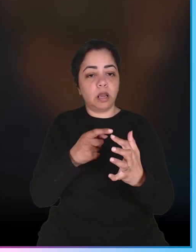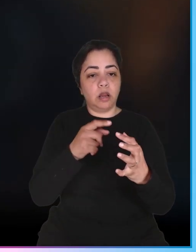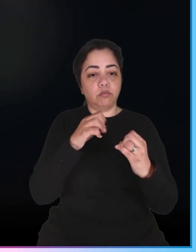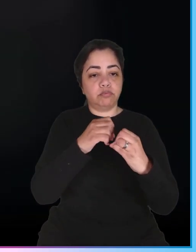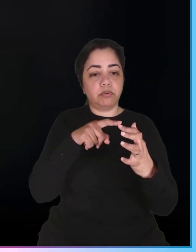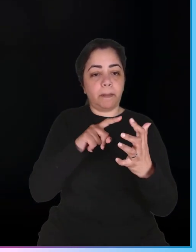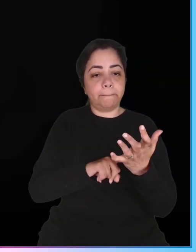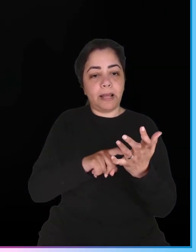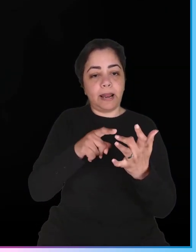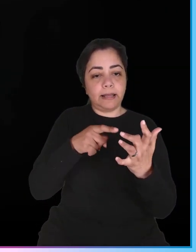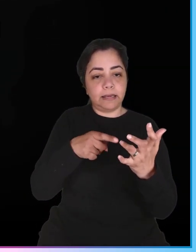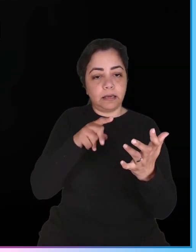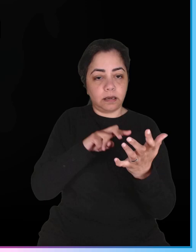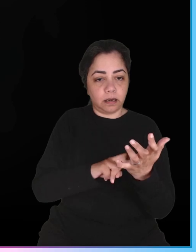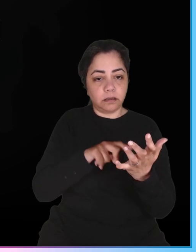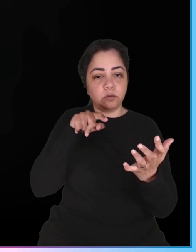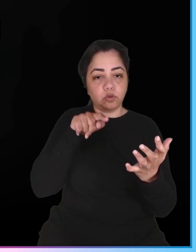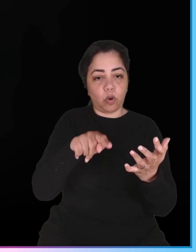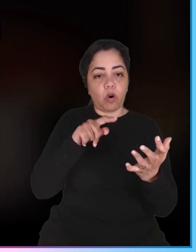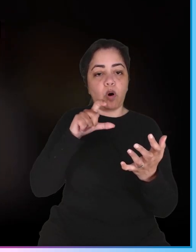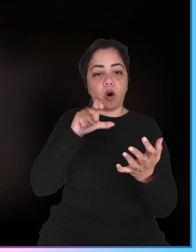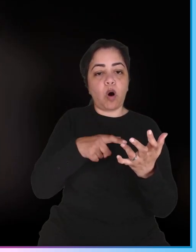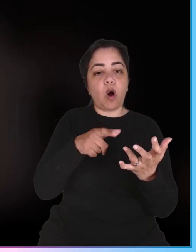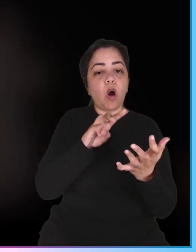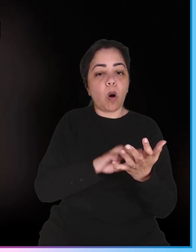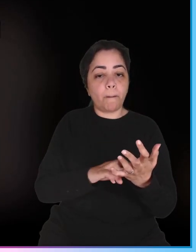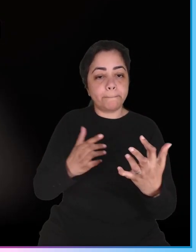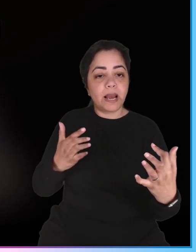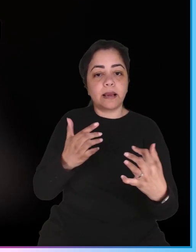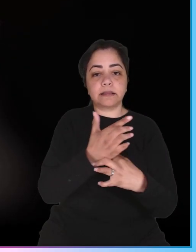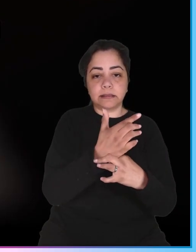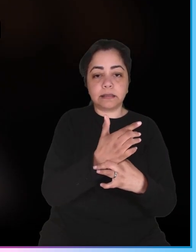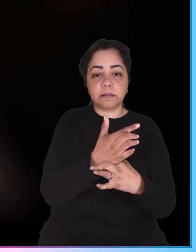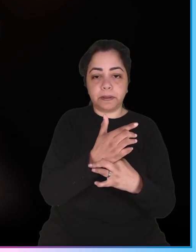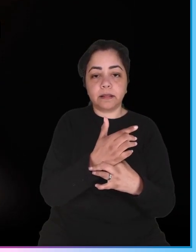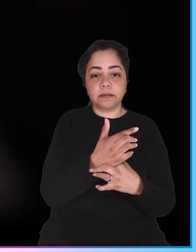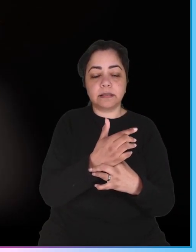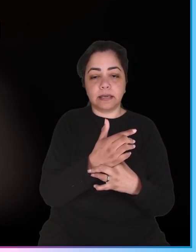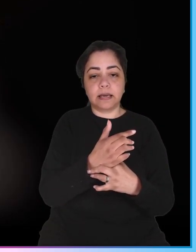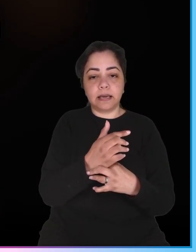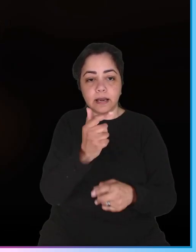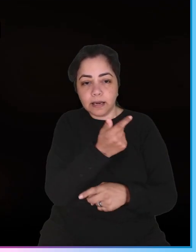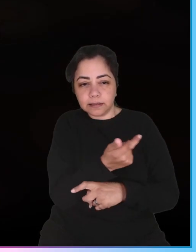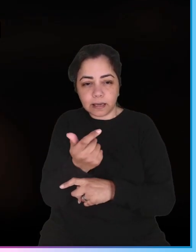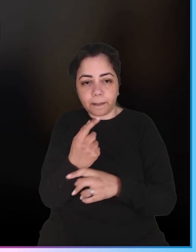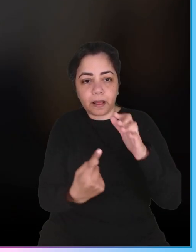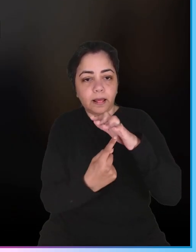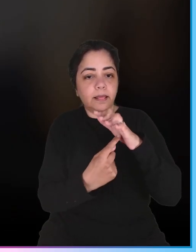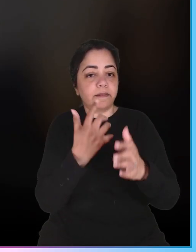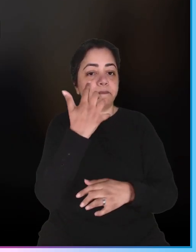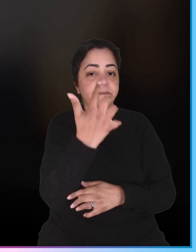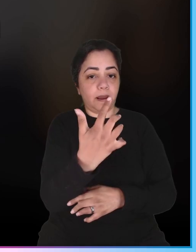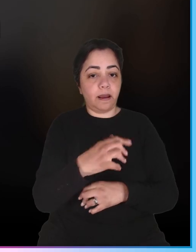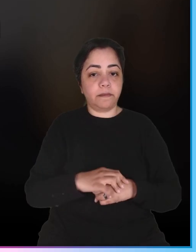So email LauraKBuzzOfficial@Gmail.Com before Midnight BST on Friday 16th June